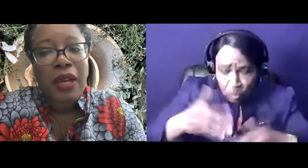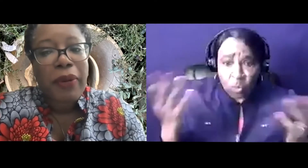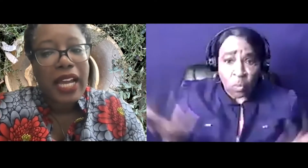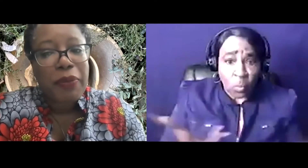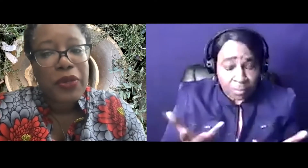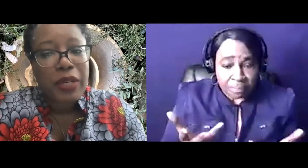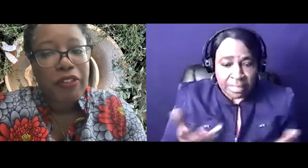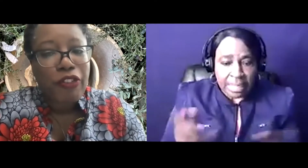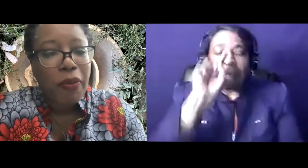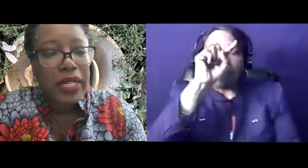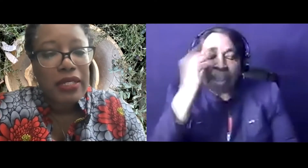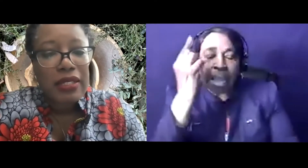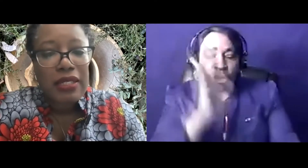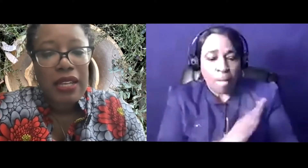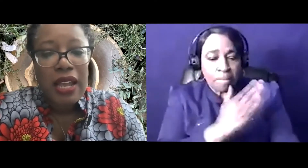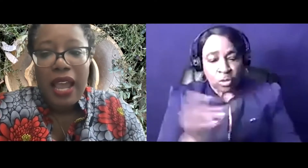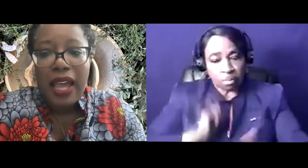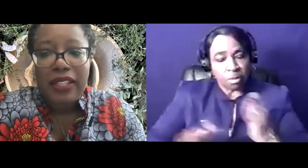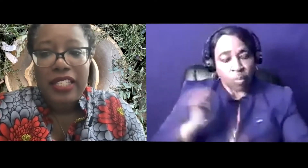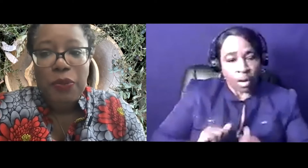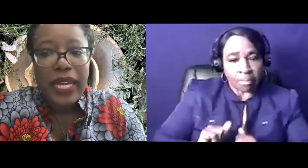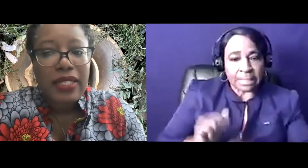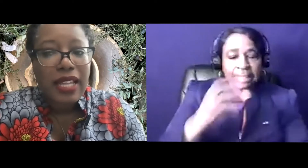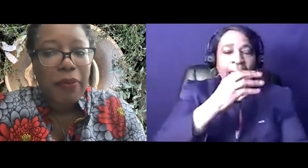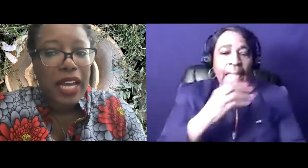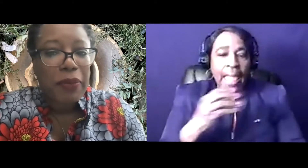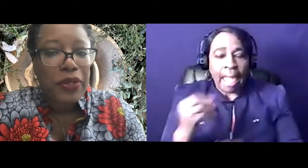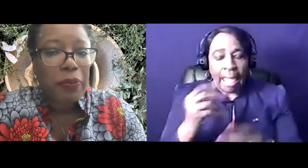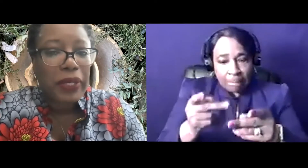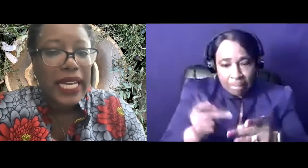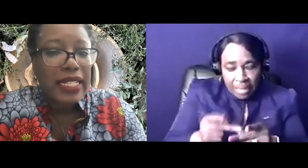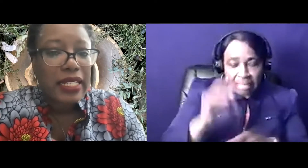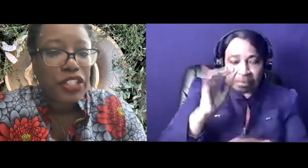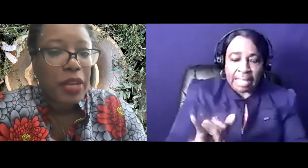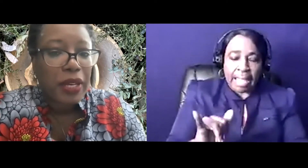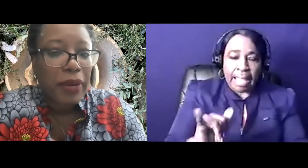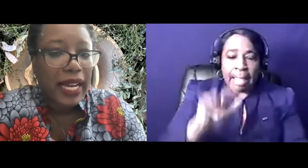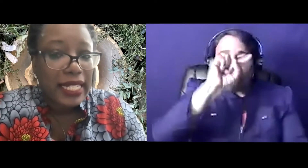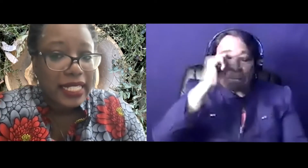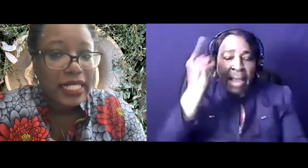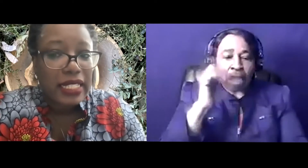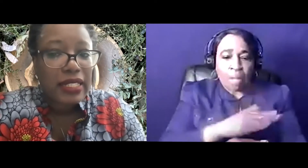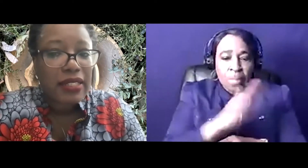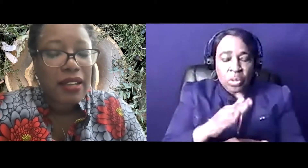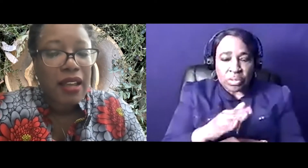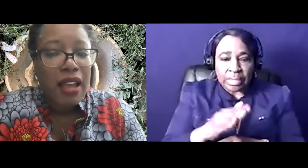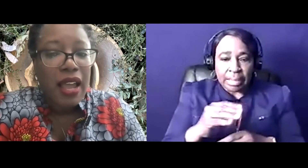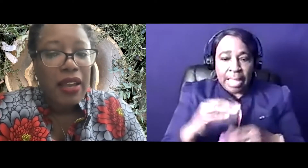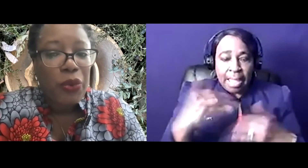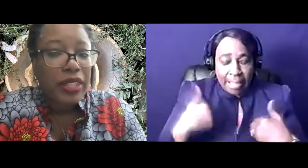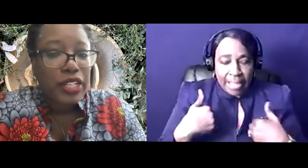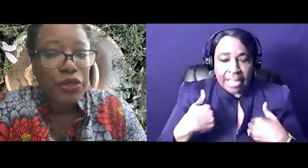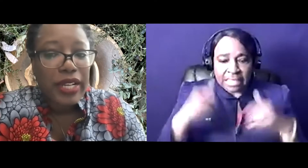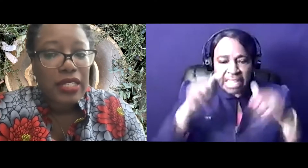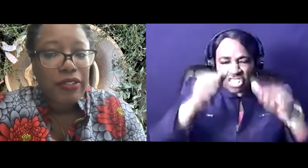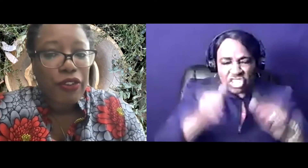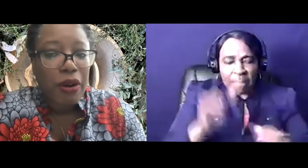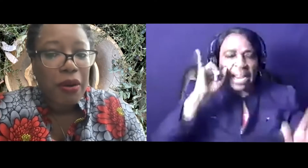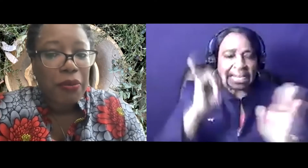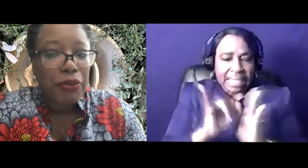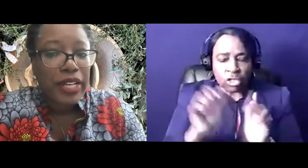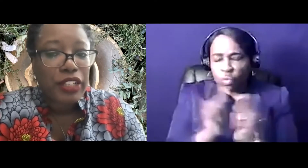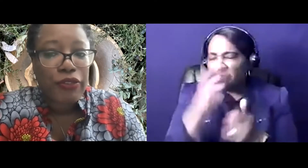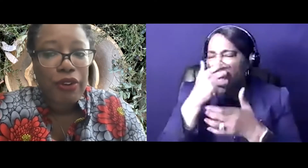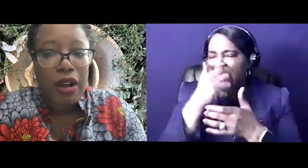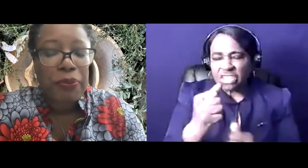Black music performance and the space that Black music plays in shaping Black identities with interest from, ranging from